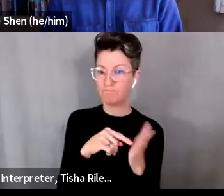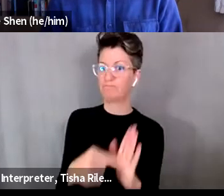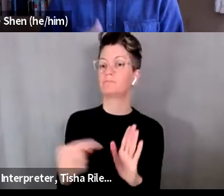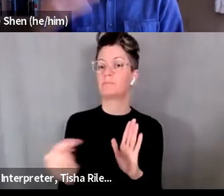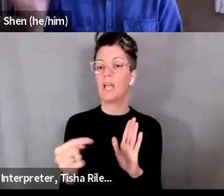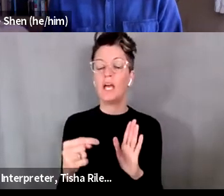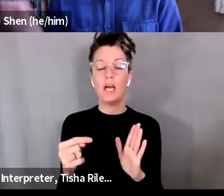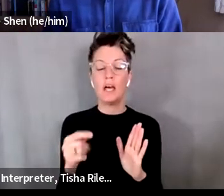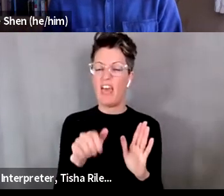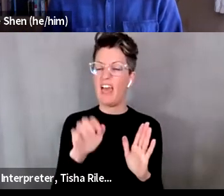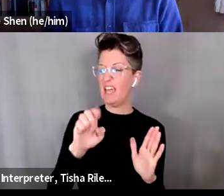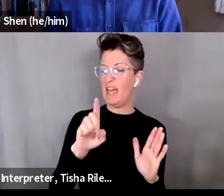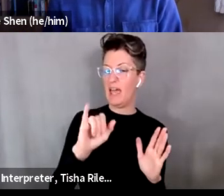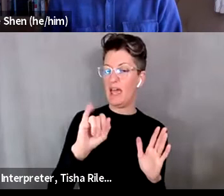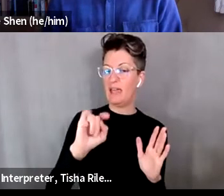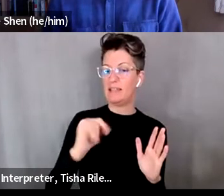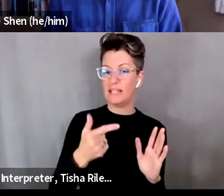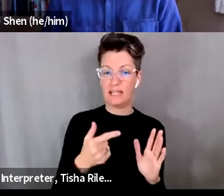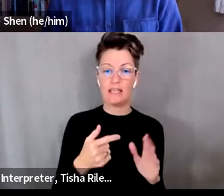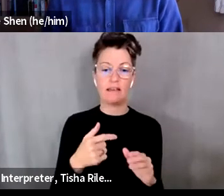and this echoes something that Nancy was saying earlier, is